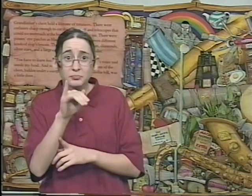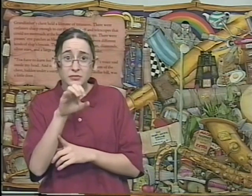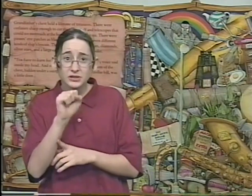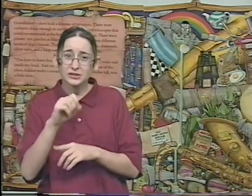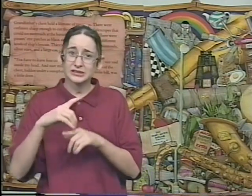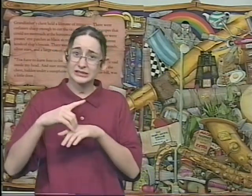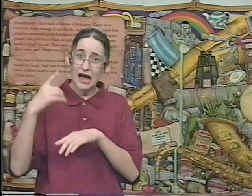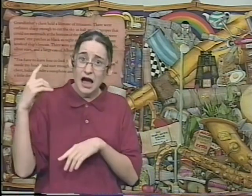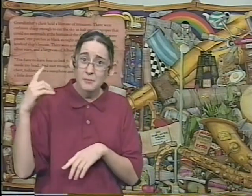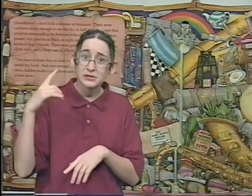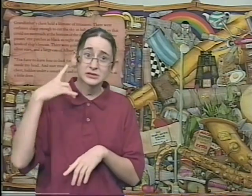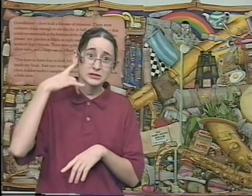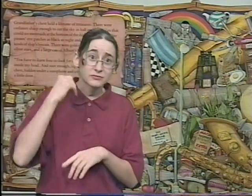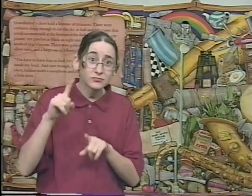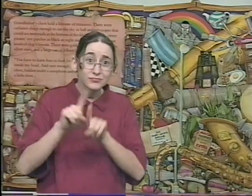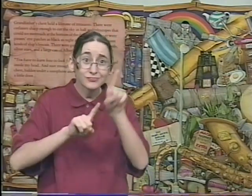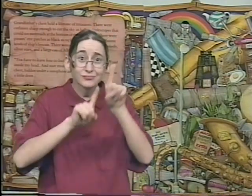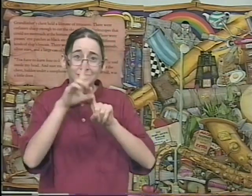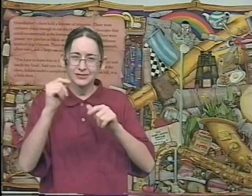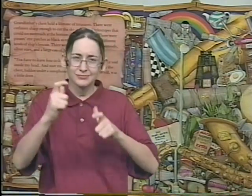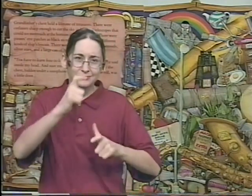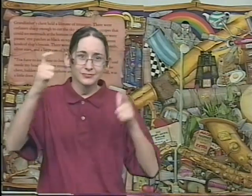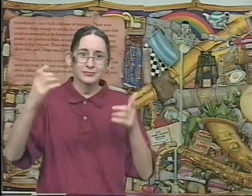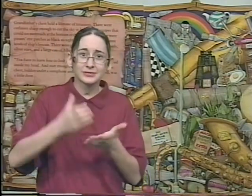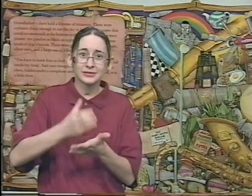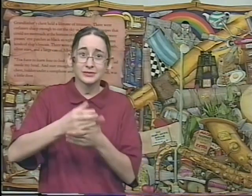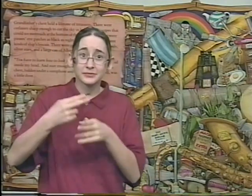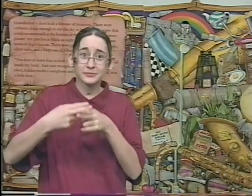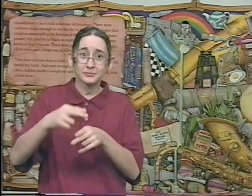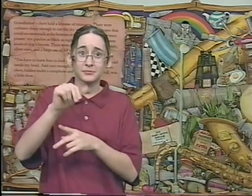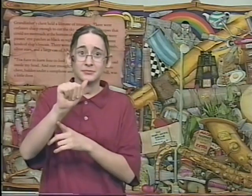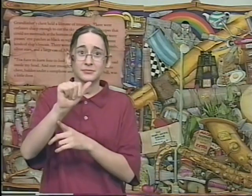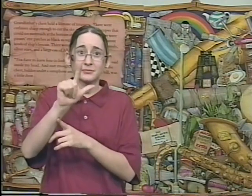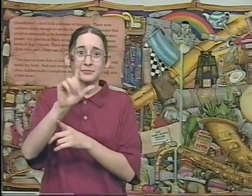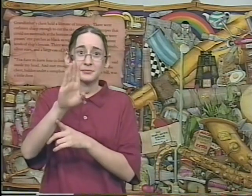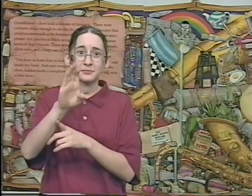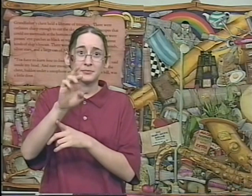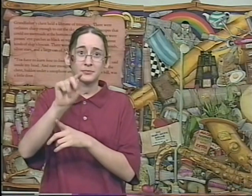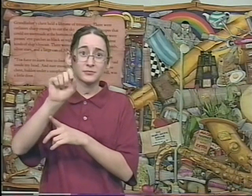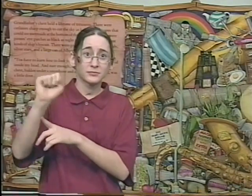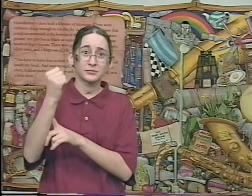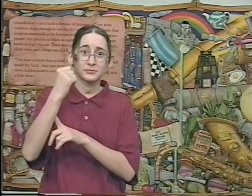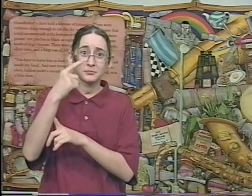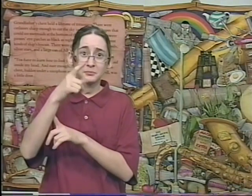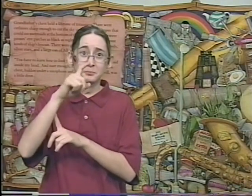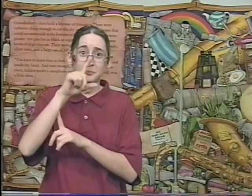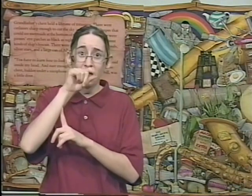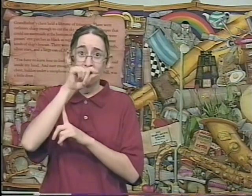" You have to learn how to look for it," grandfather's voice said inside my head.